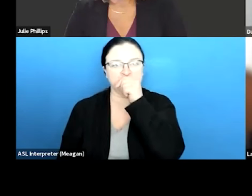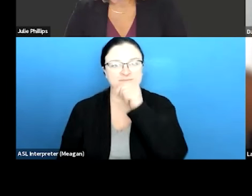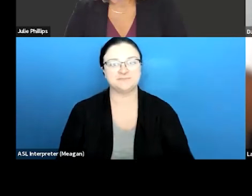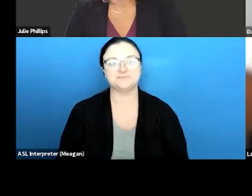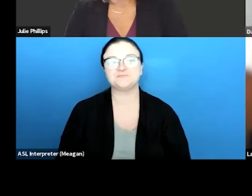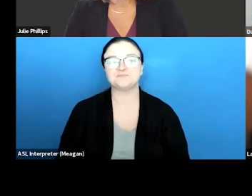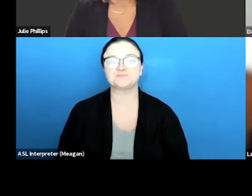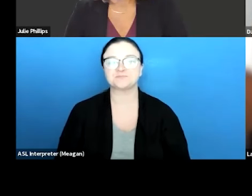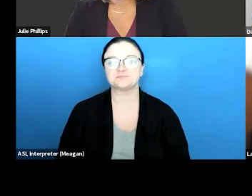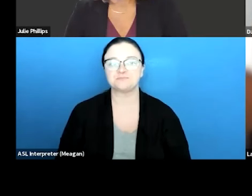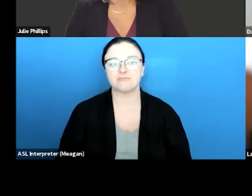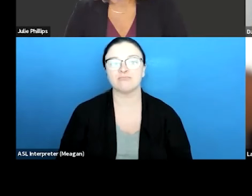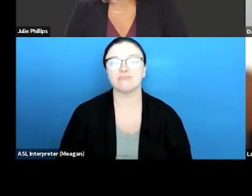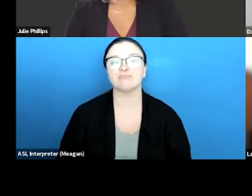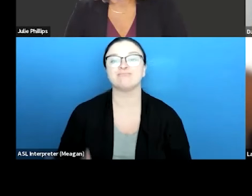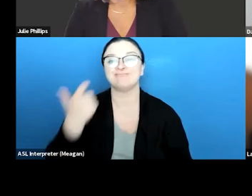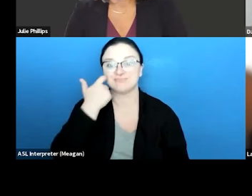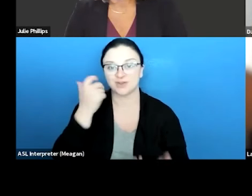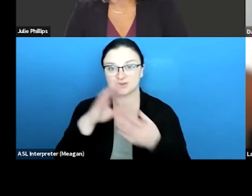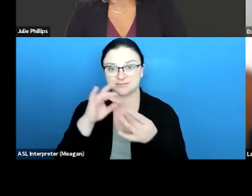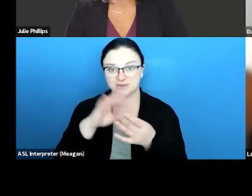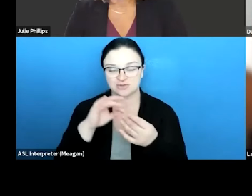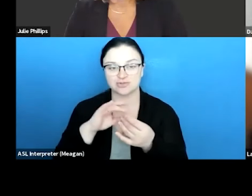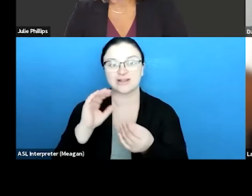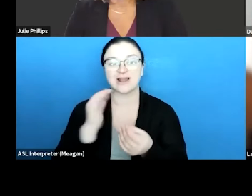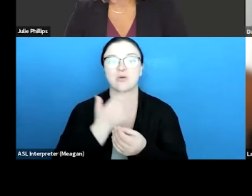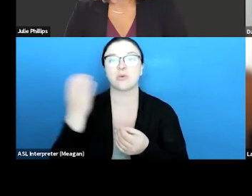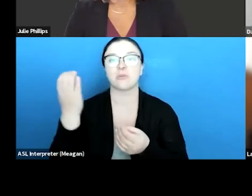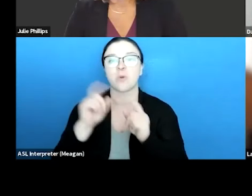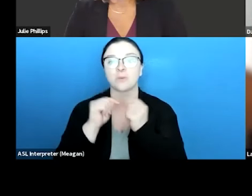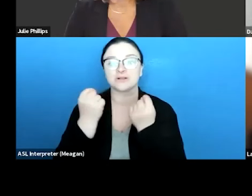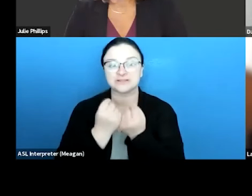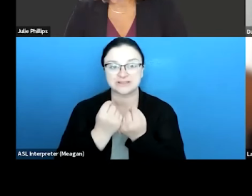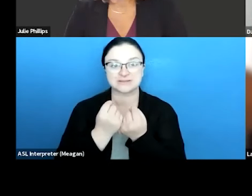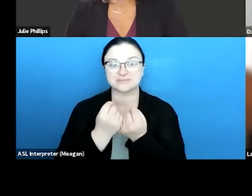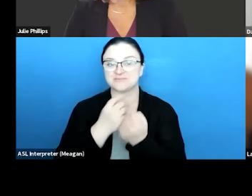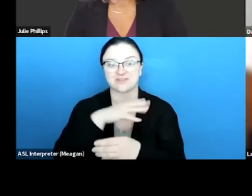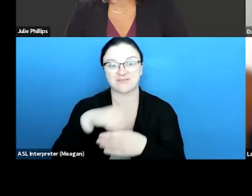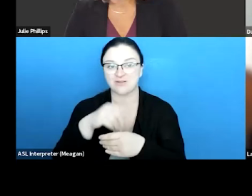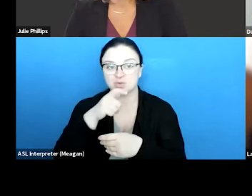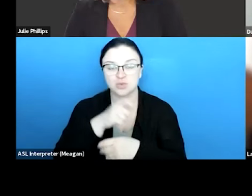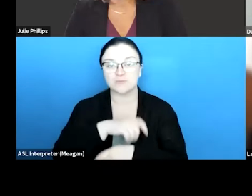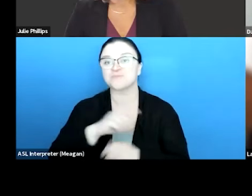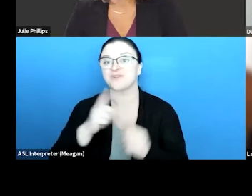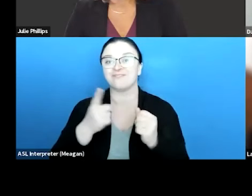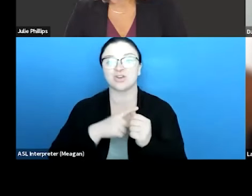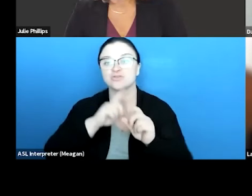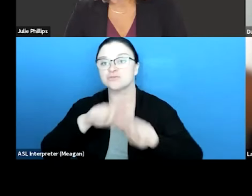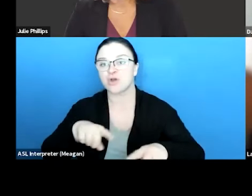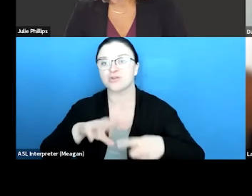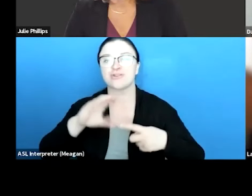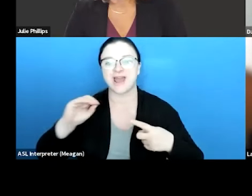So as I just mentioned, our mobile teams are comprised of a first responder and a second responder.